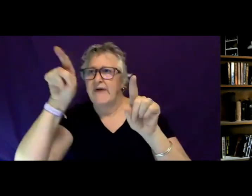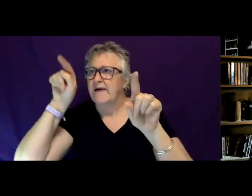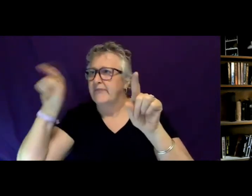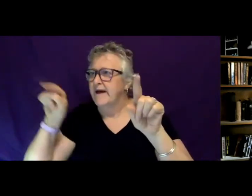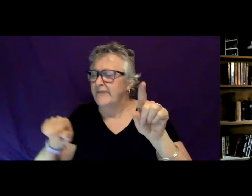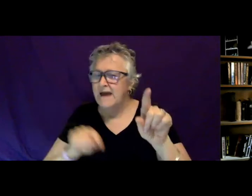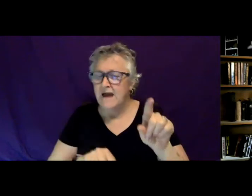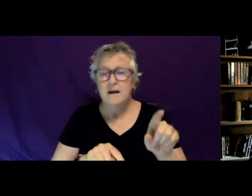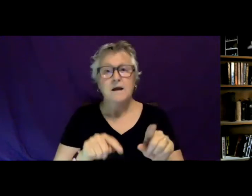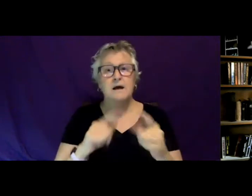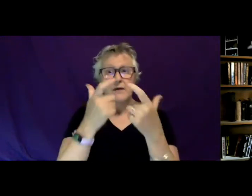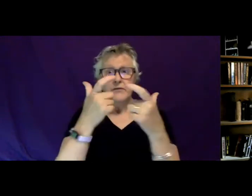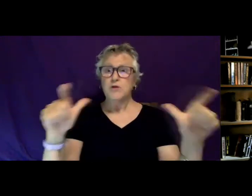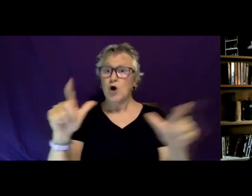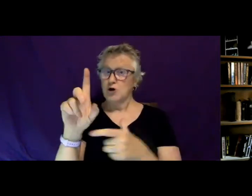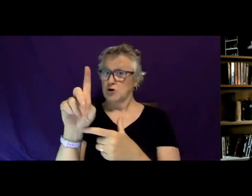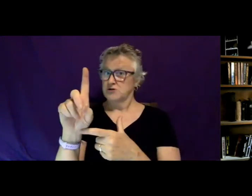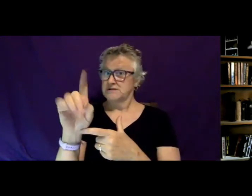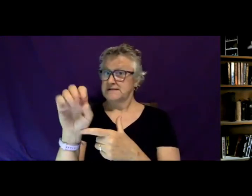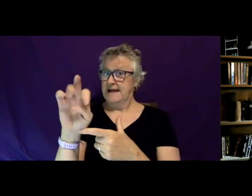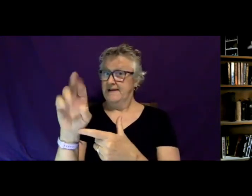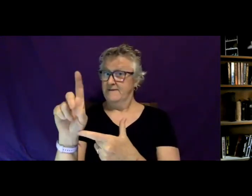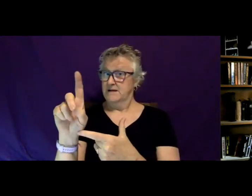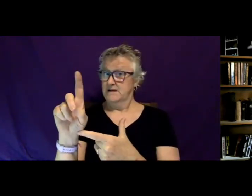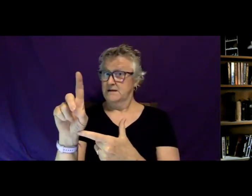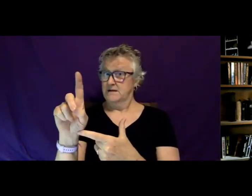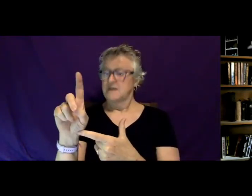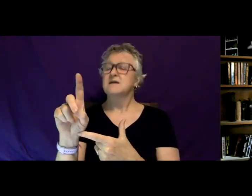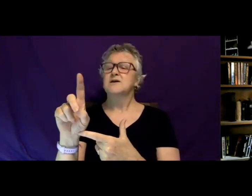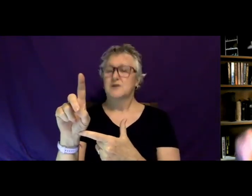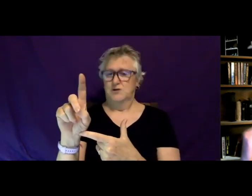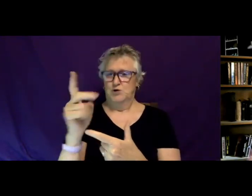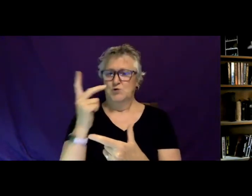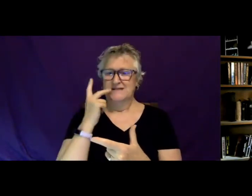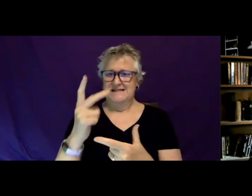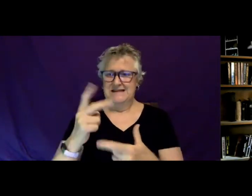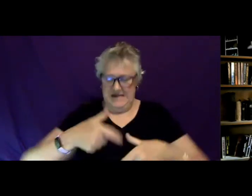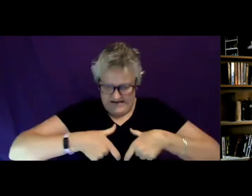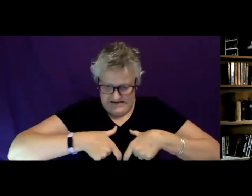plate right in his solar plexus, and he's outside my office.